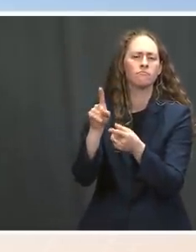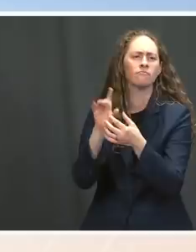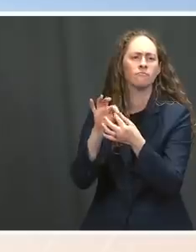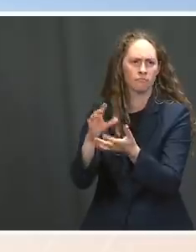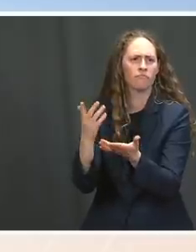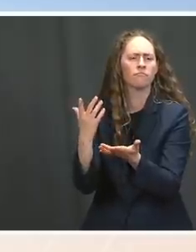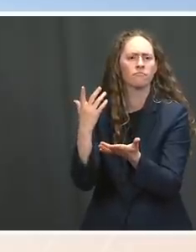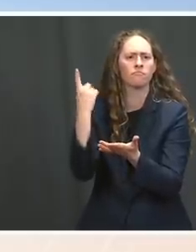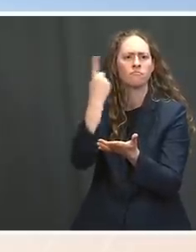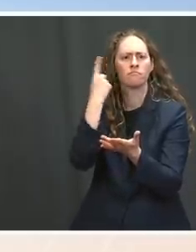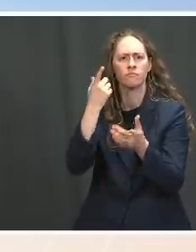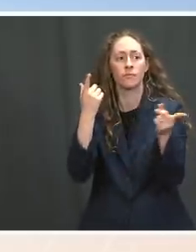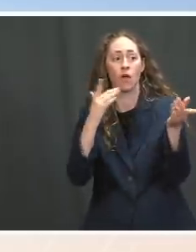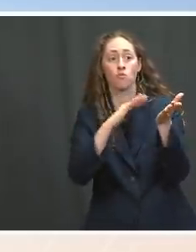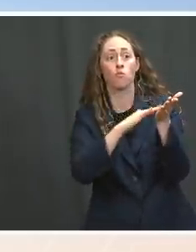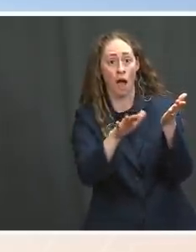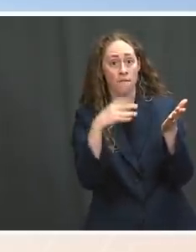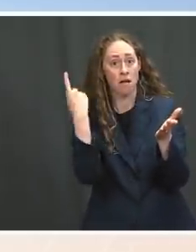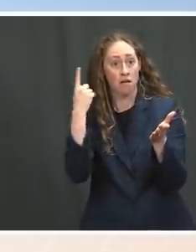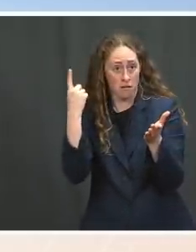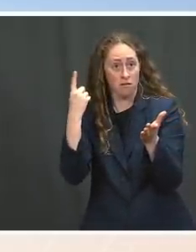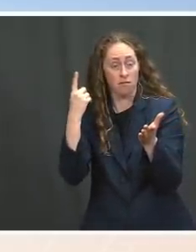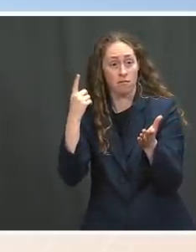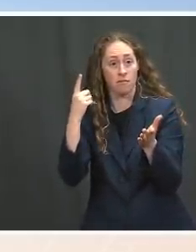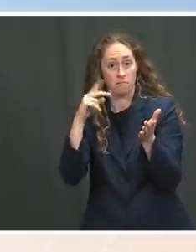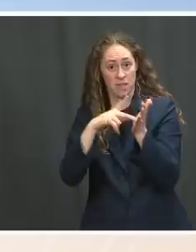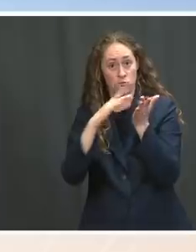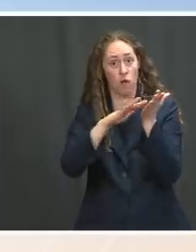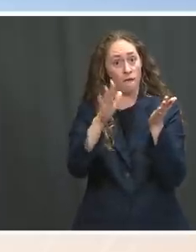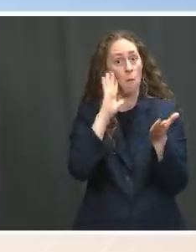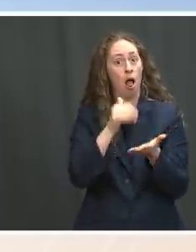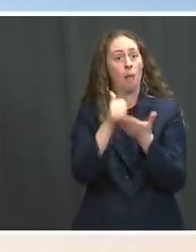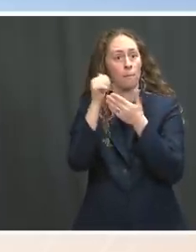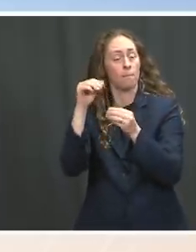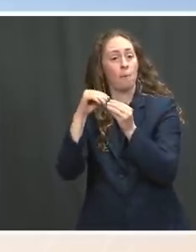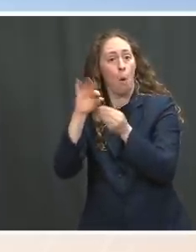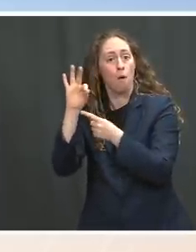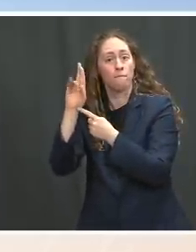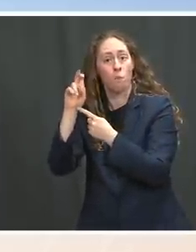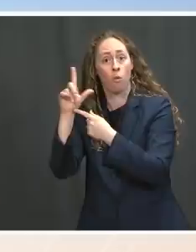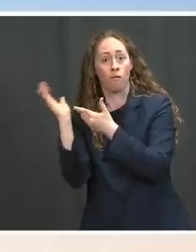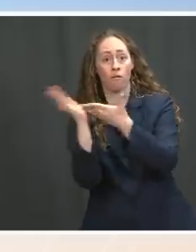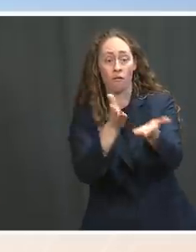Is that working? Is that fuel arriving? Secretary Buttigieg: We've gotten indications and feedback